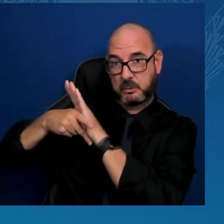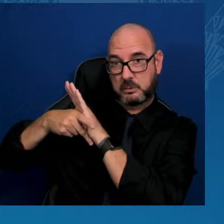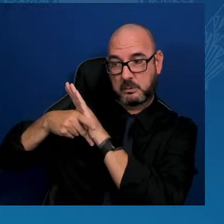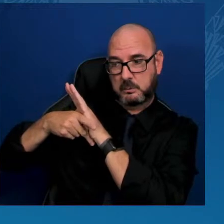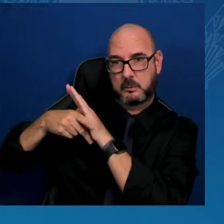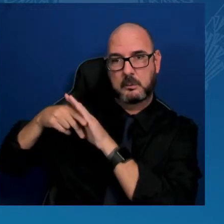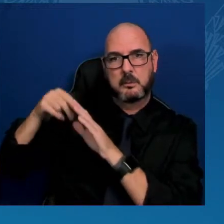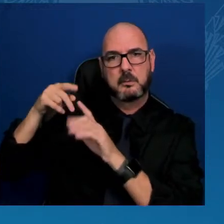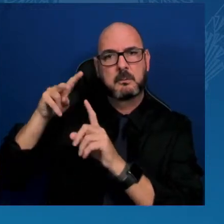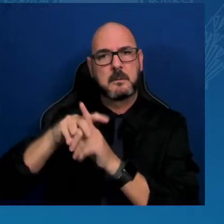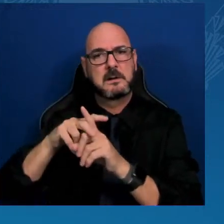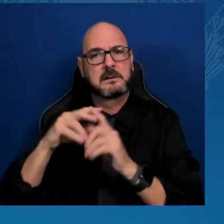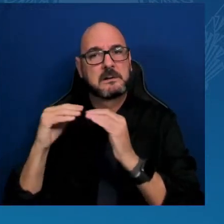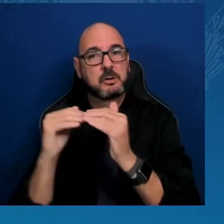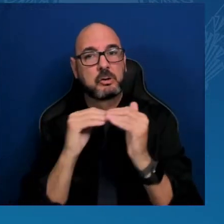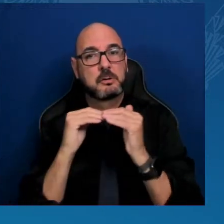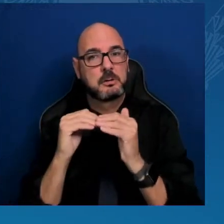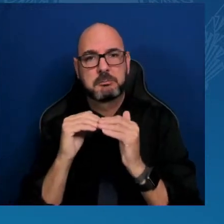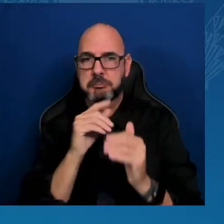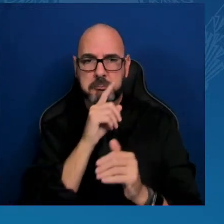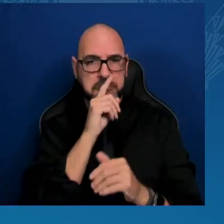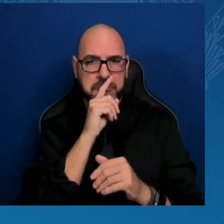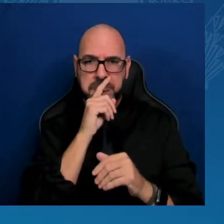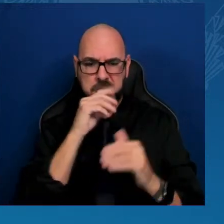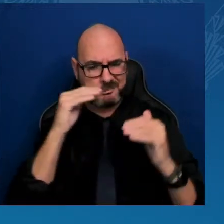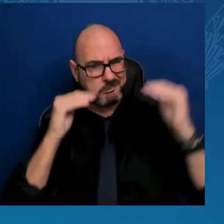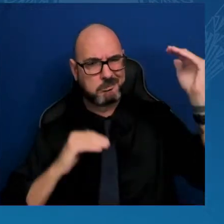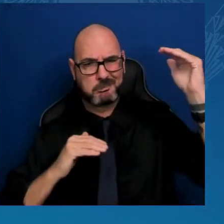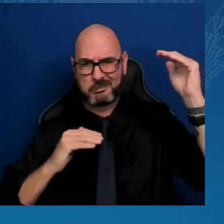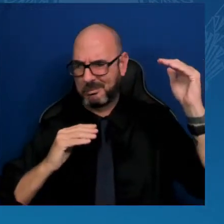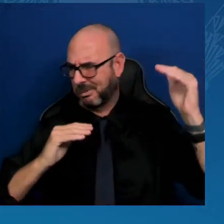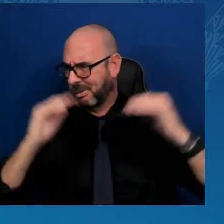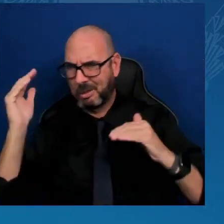But significantly, the members of this church